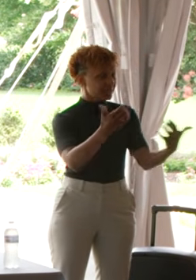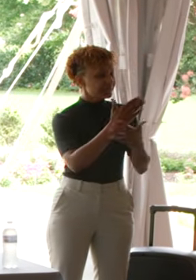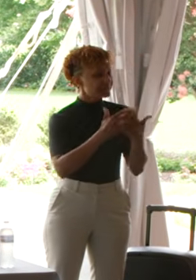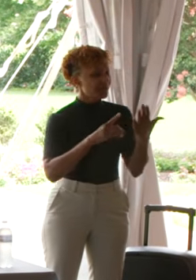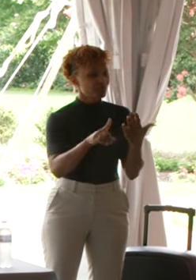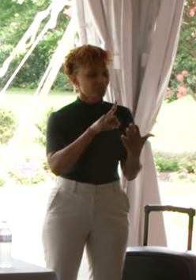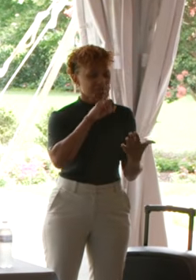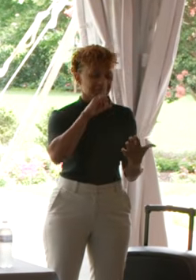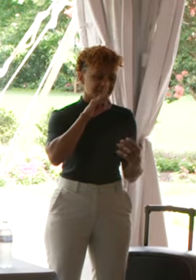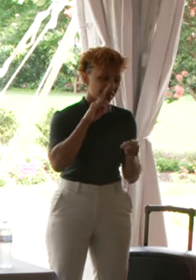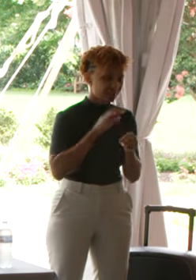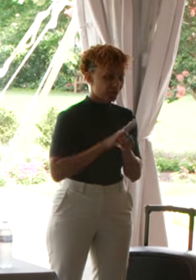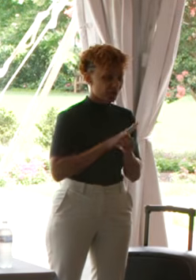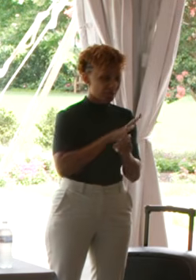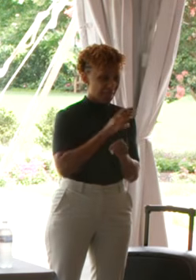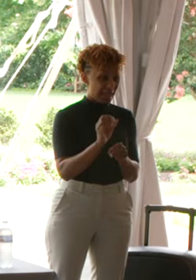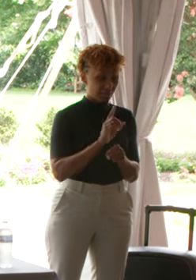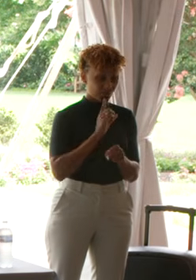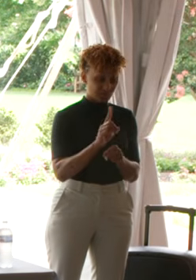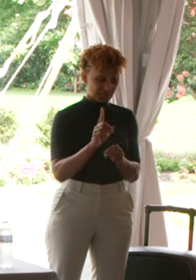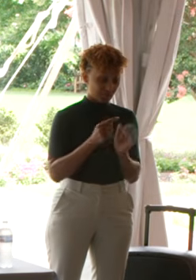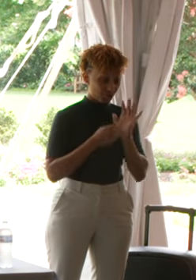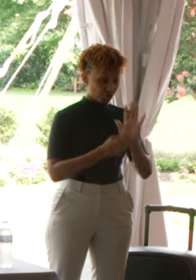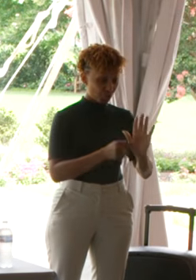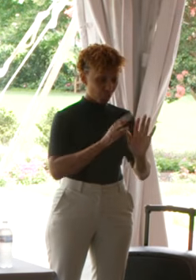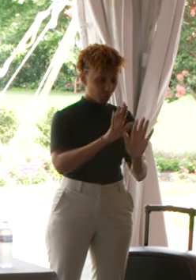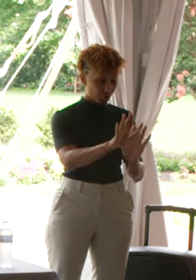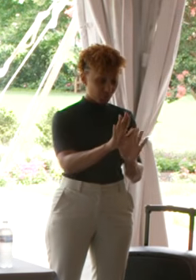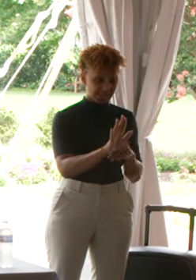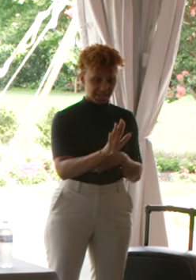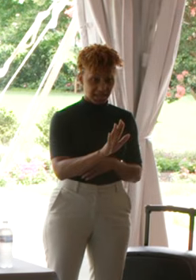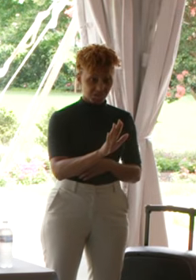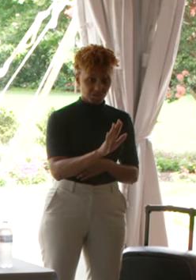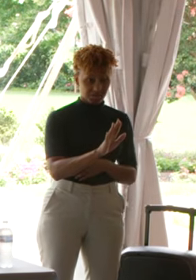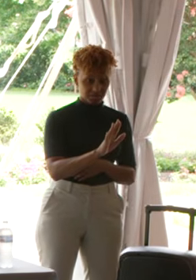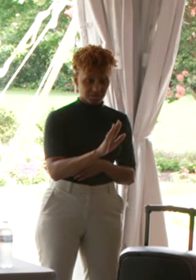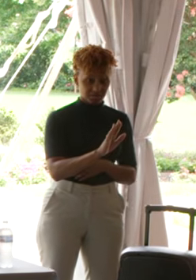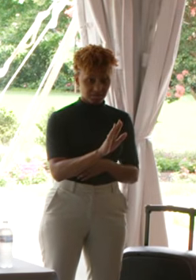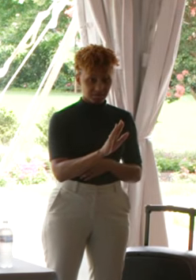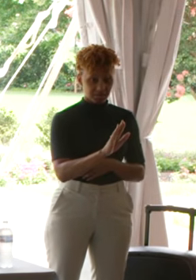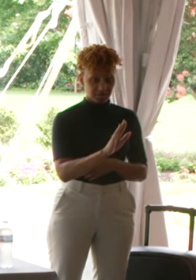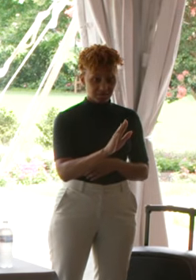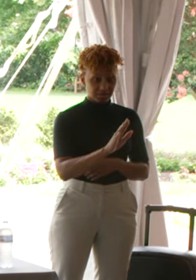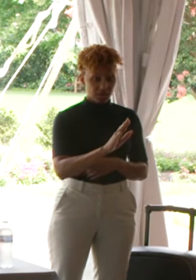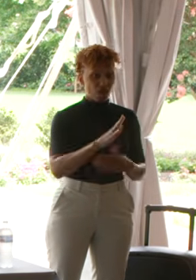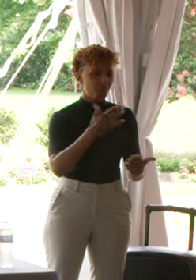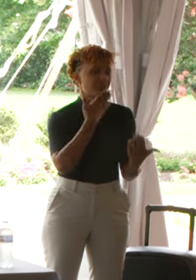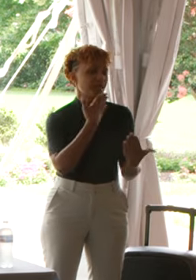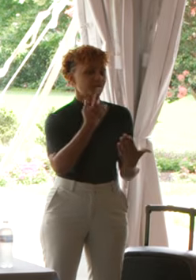to these important issues. I want to thank you. Research protections is a shared mission. And